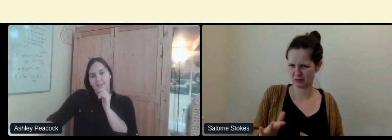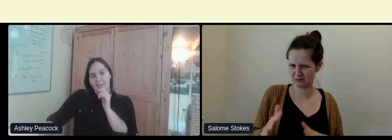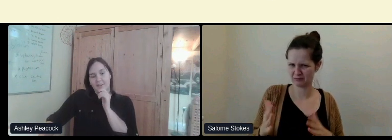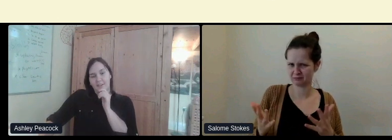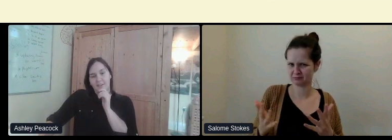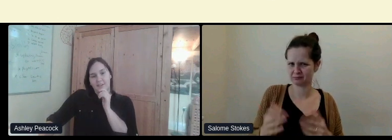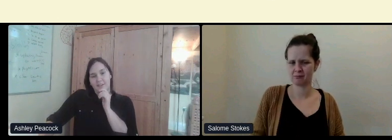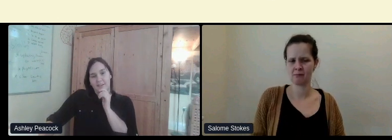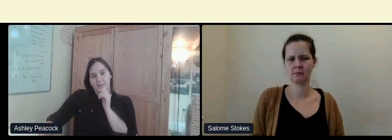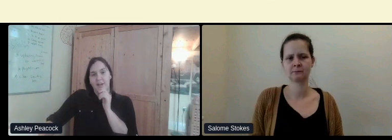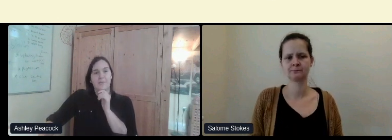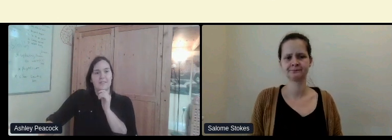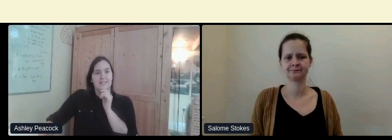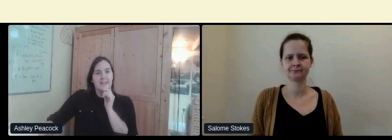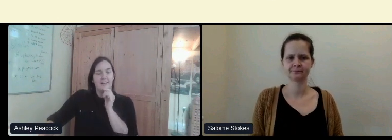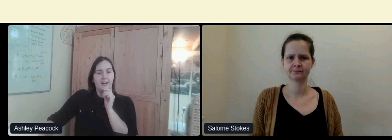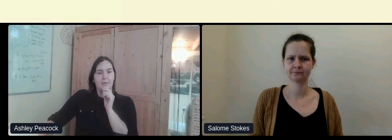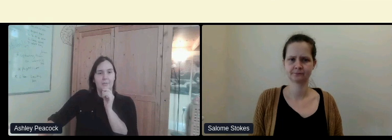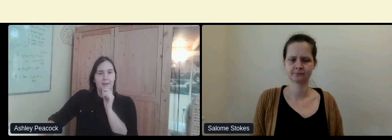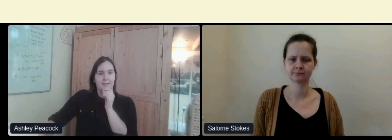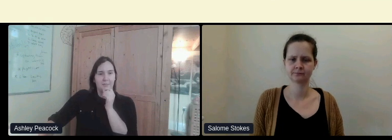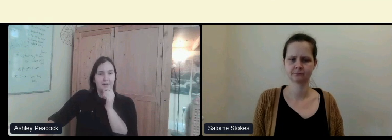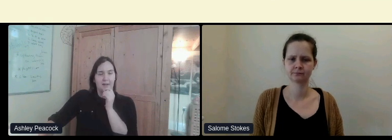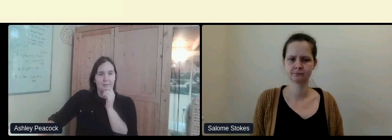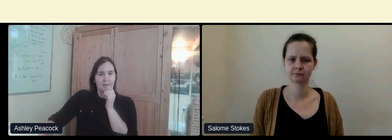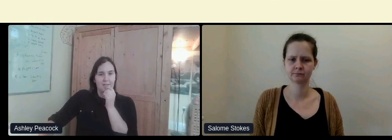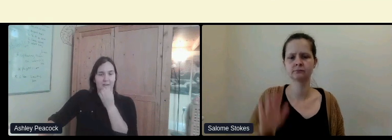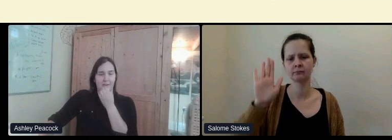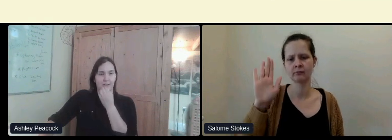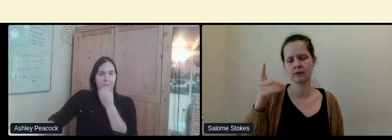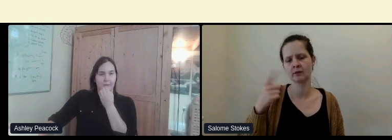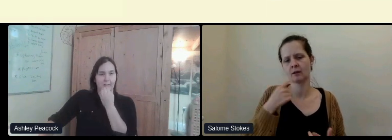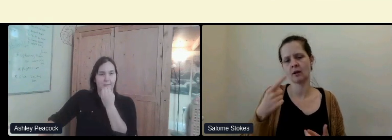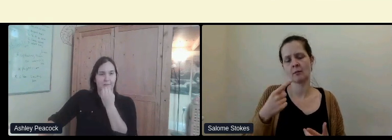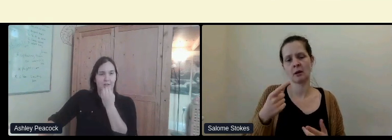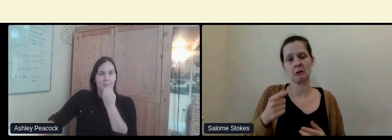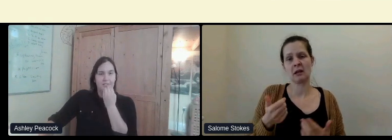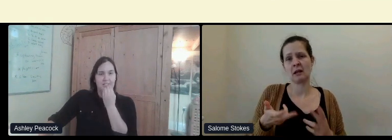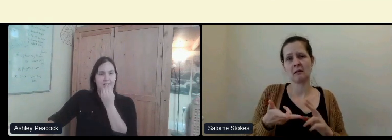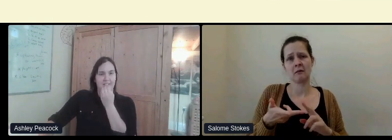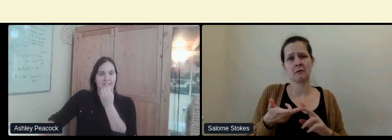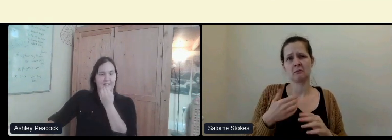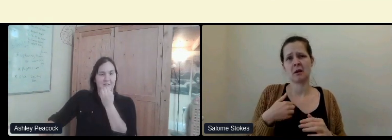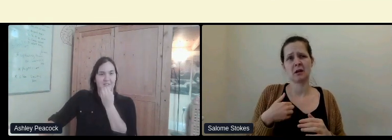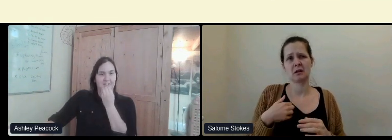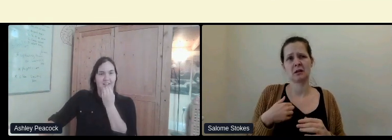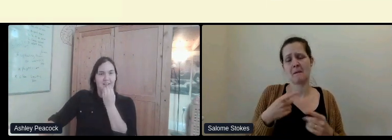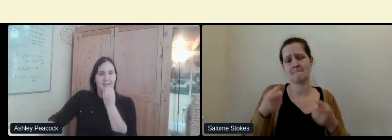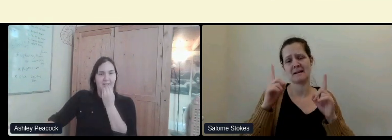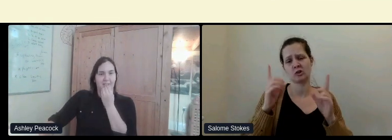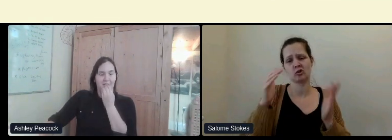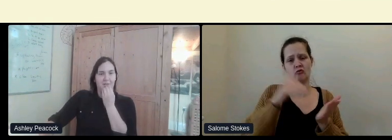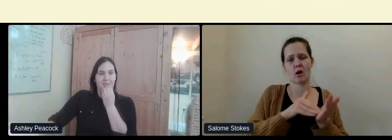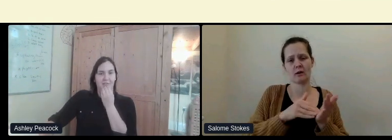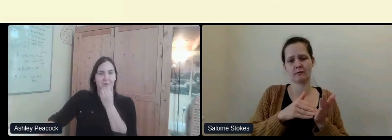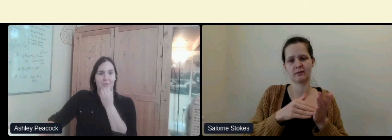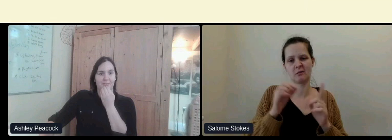ASHLEY: I'm gonna say, I wouldn't mind if my line manager turned up like in pyjamas as long as they're like good at their role.